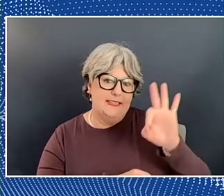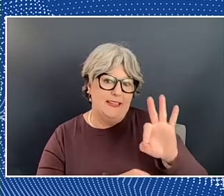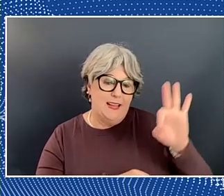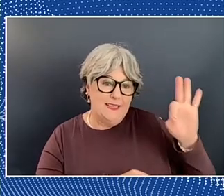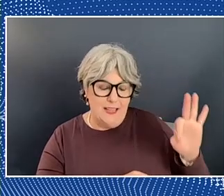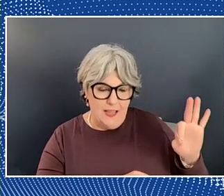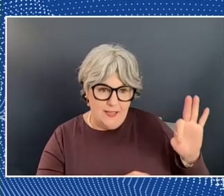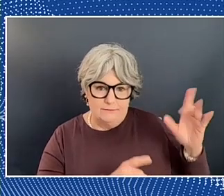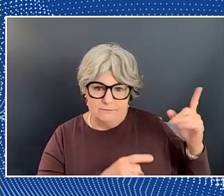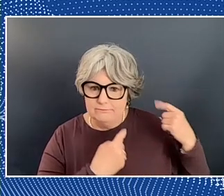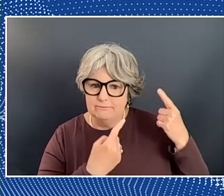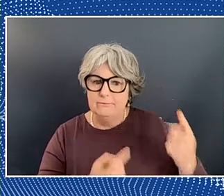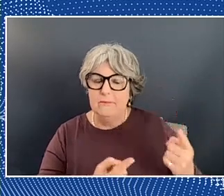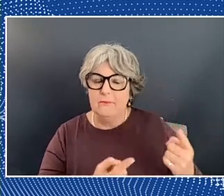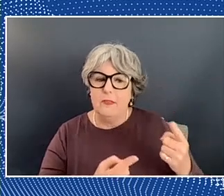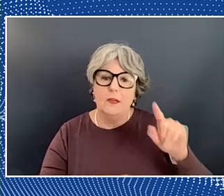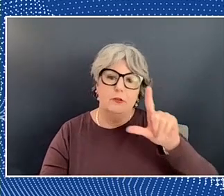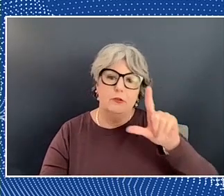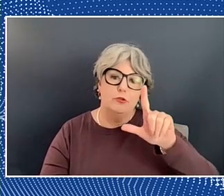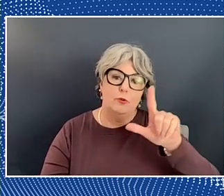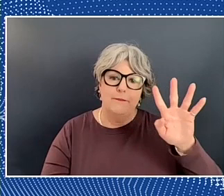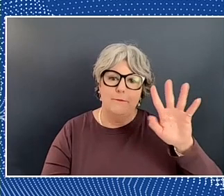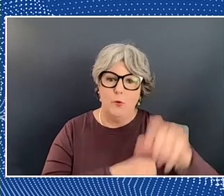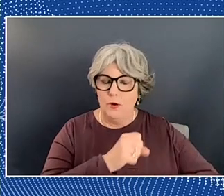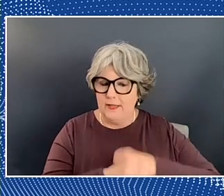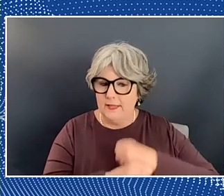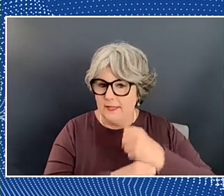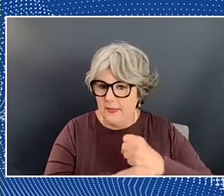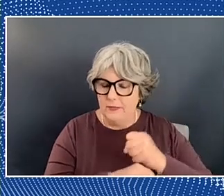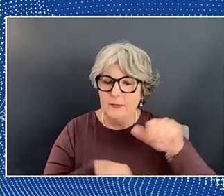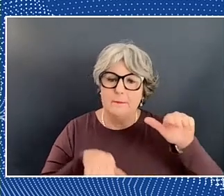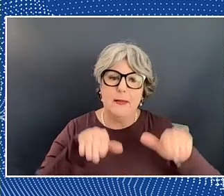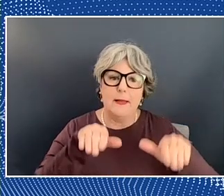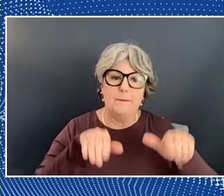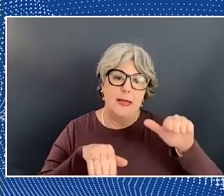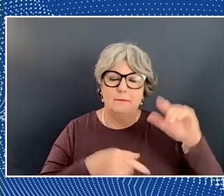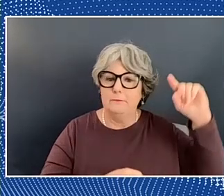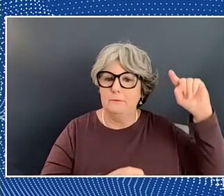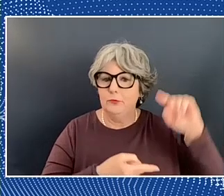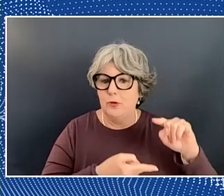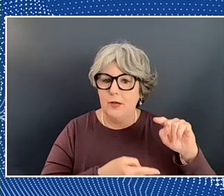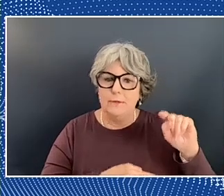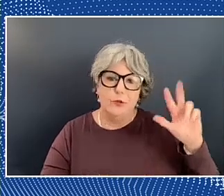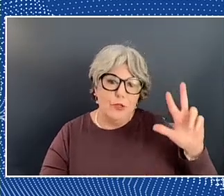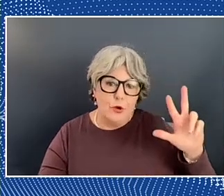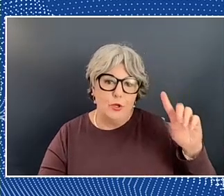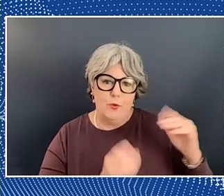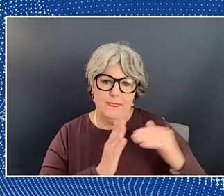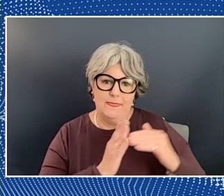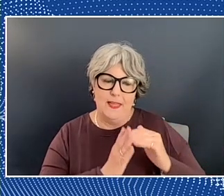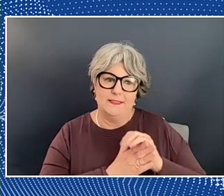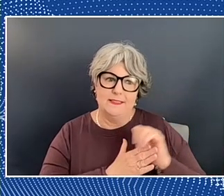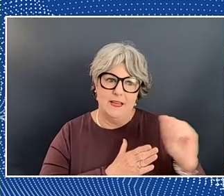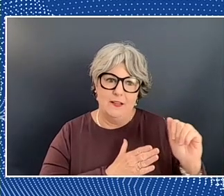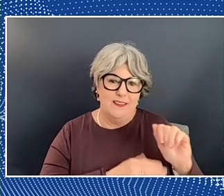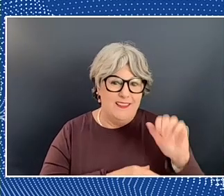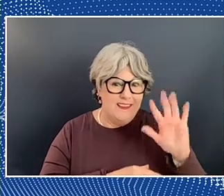After over 24 years, my balance has only dropped to $31,000. That's only a $5,000 drop.